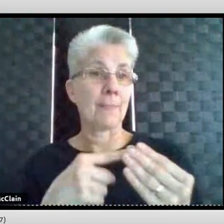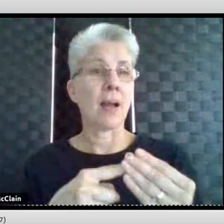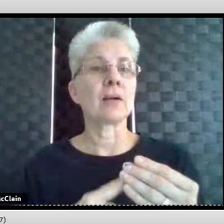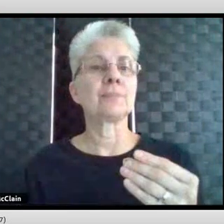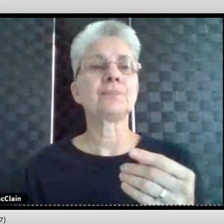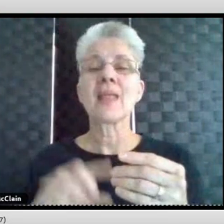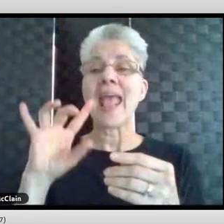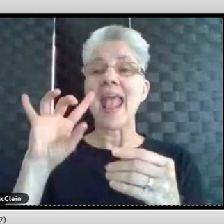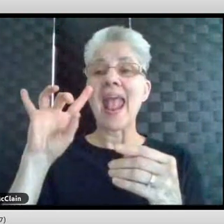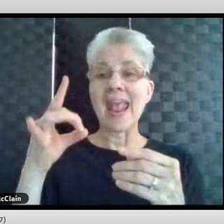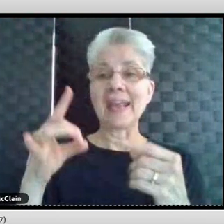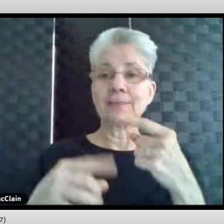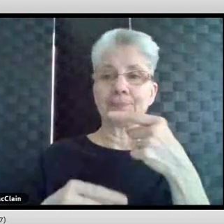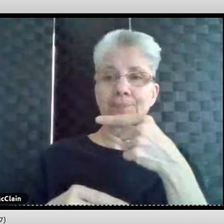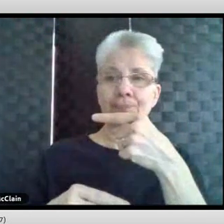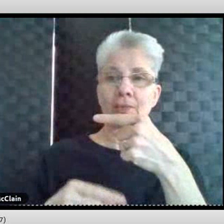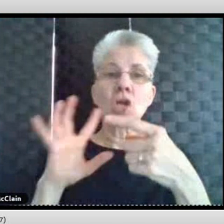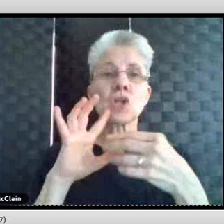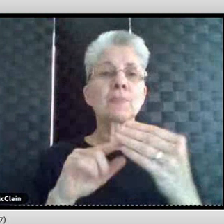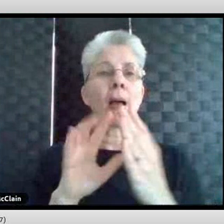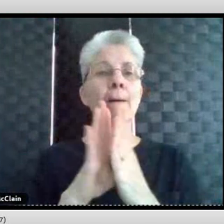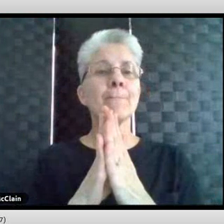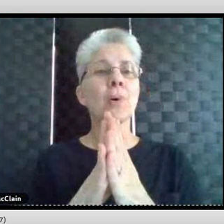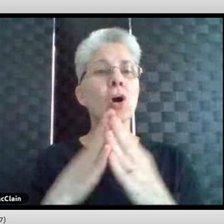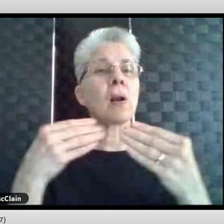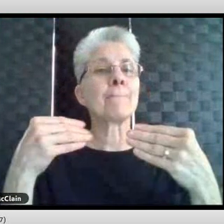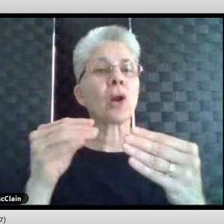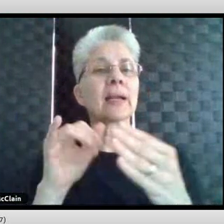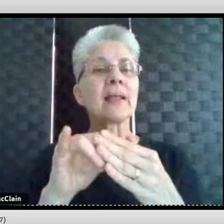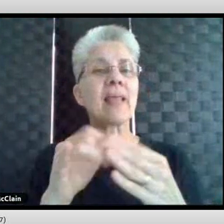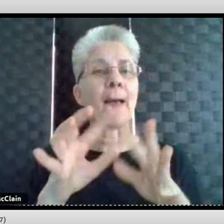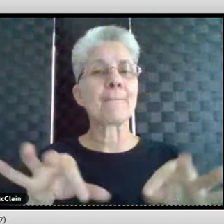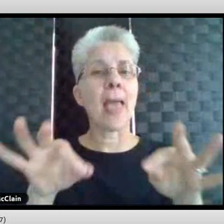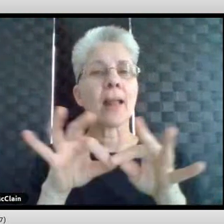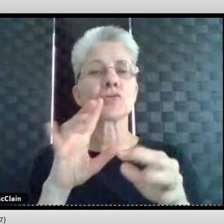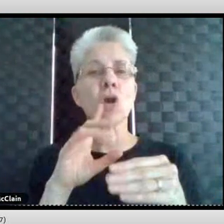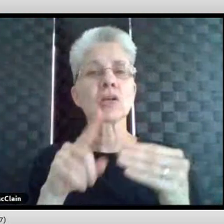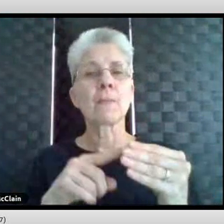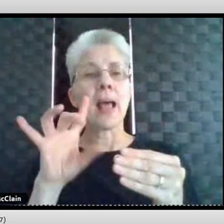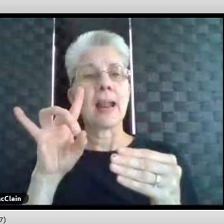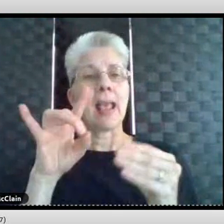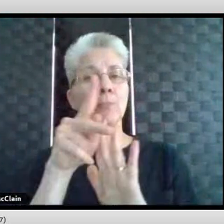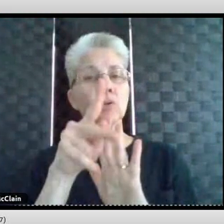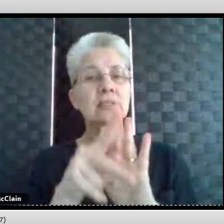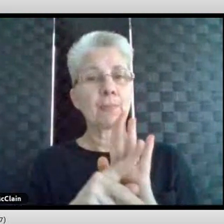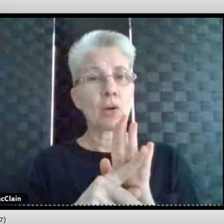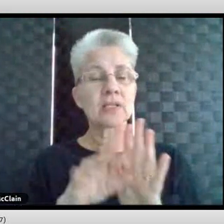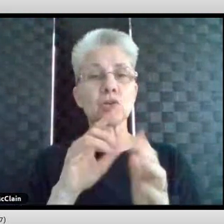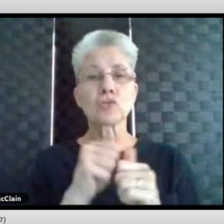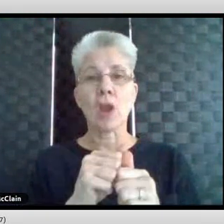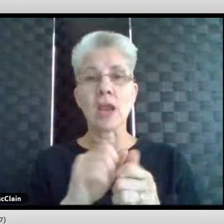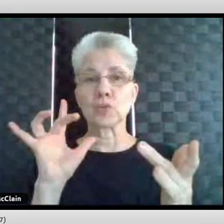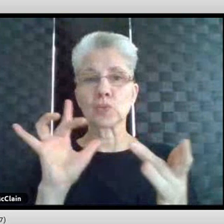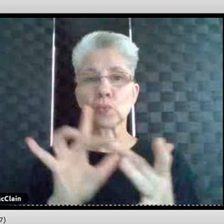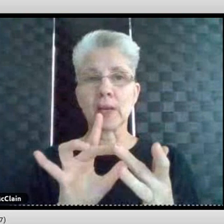Number 8 takes a book that's called "Marketing That Matters." They talk about eight principles when you're trying to reach a multicultural audience,